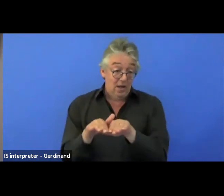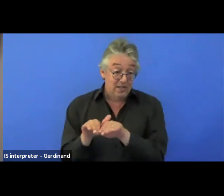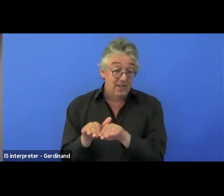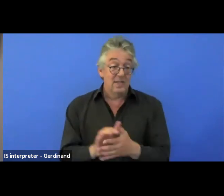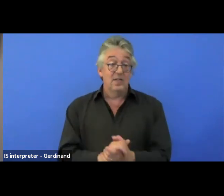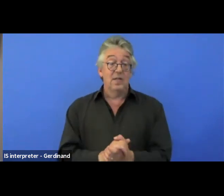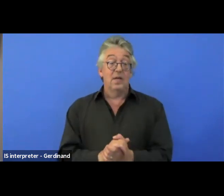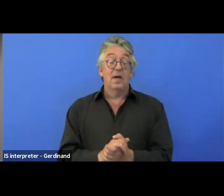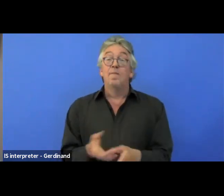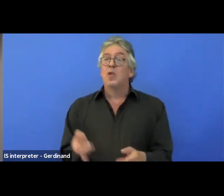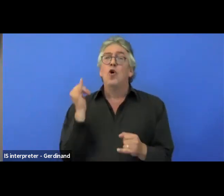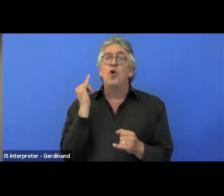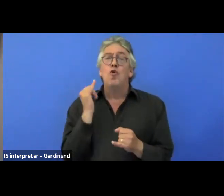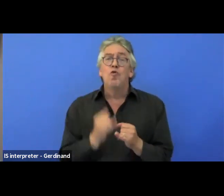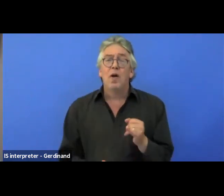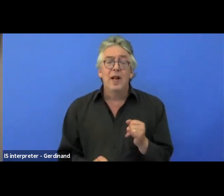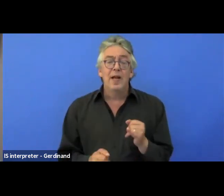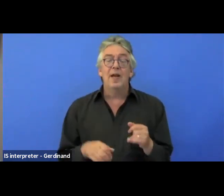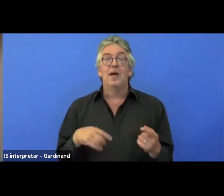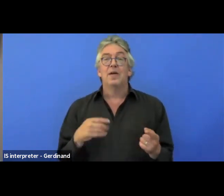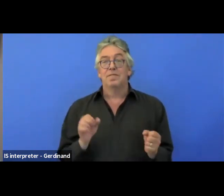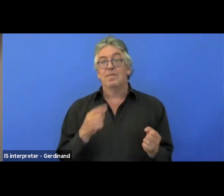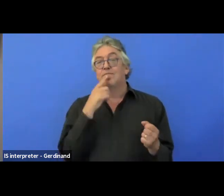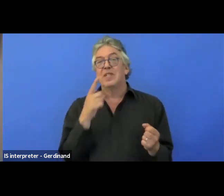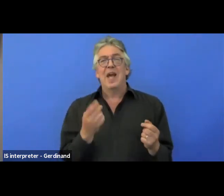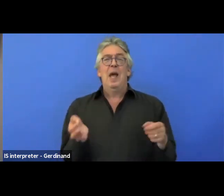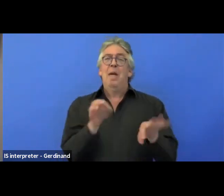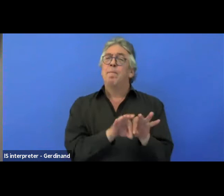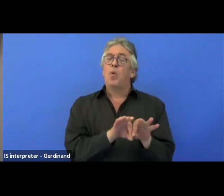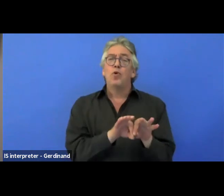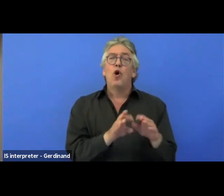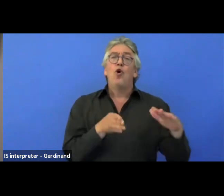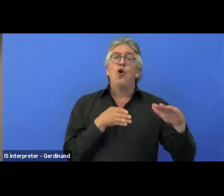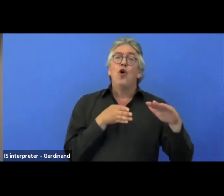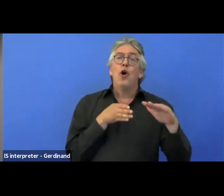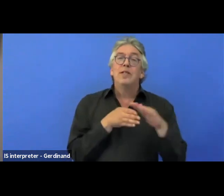We can mention the important body of standards on accessibility to the built environment.